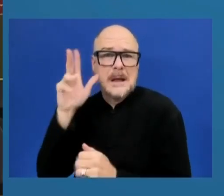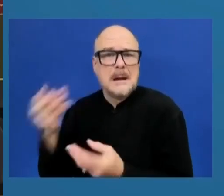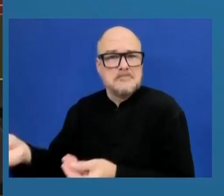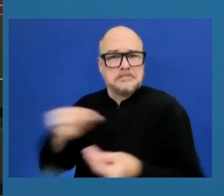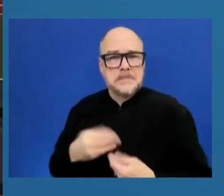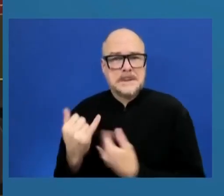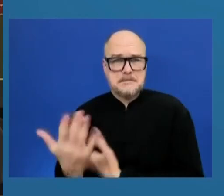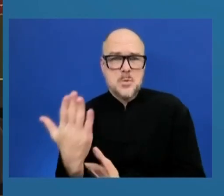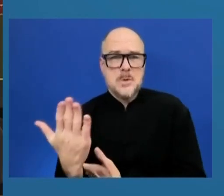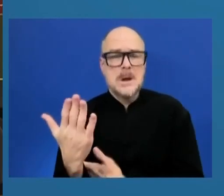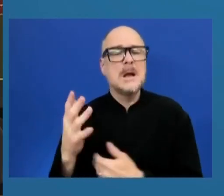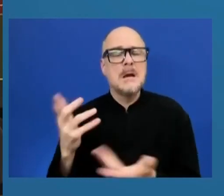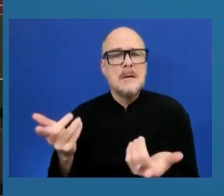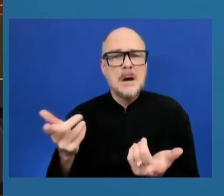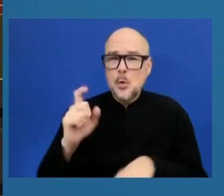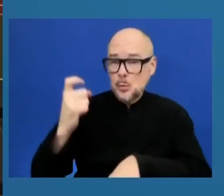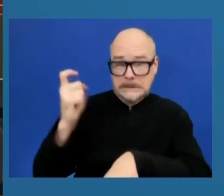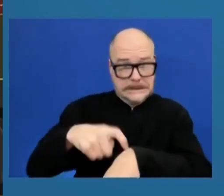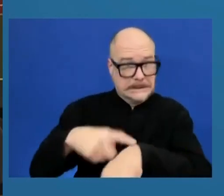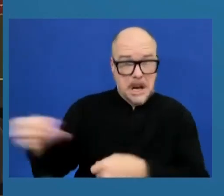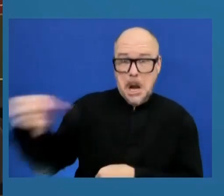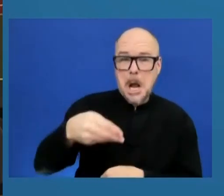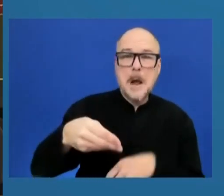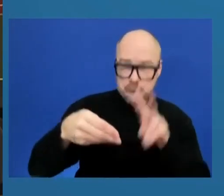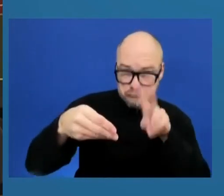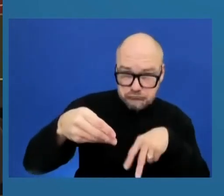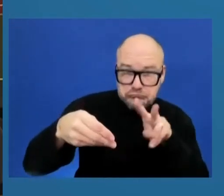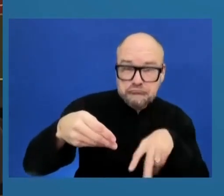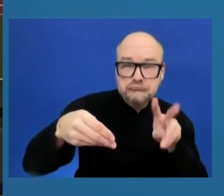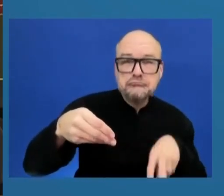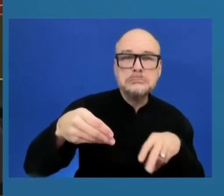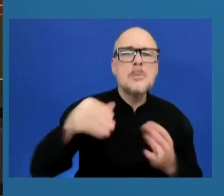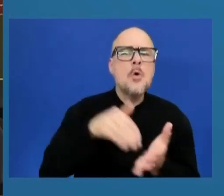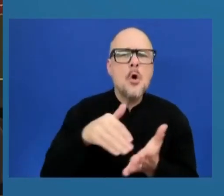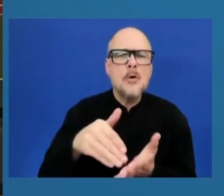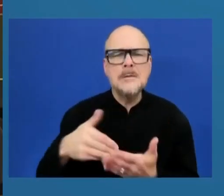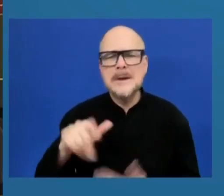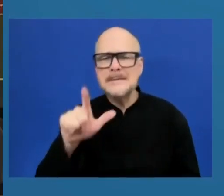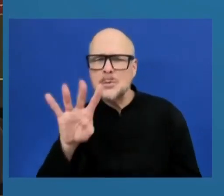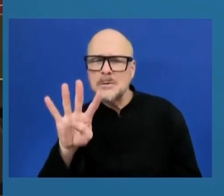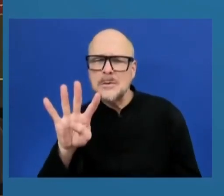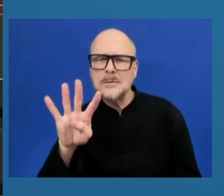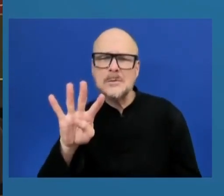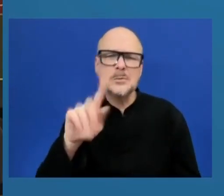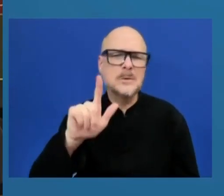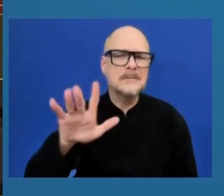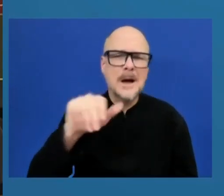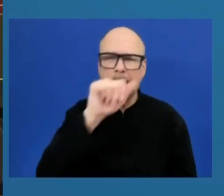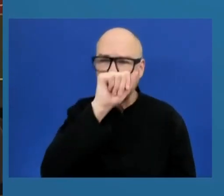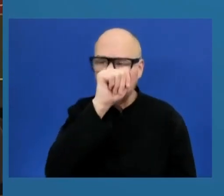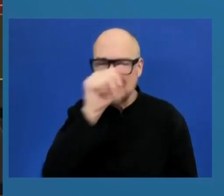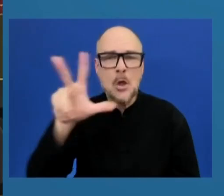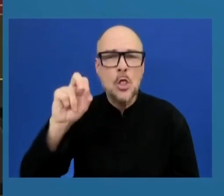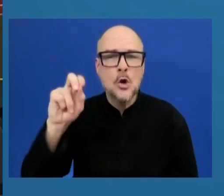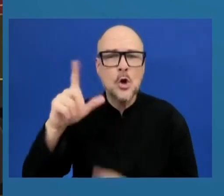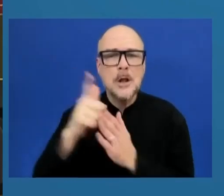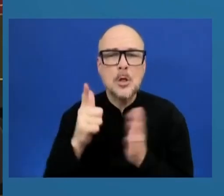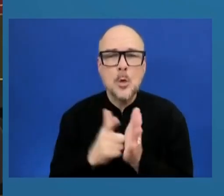Now we need some time to look at that. And often there's 25 or 30, uh, lawyers and legislative staff in a room